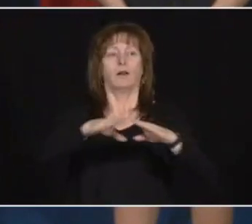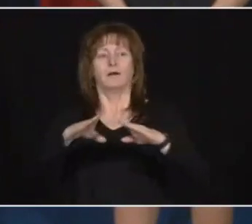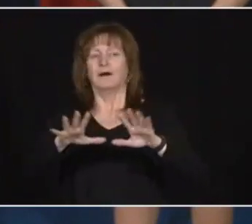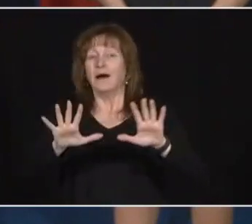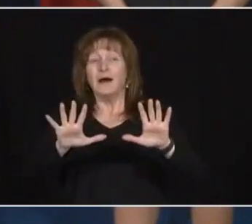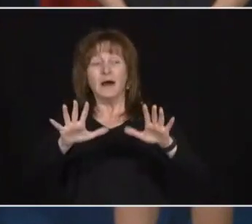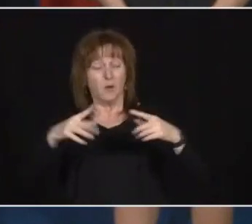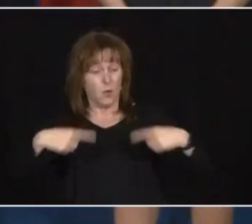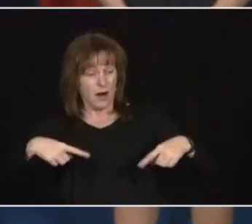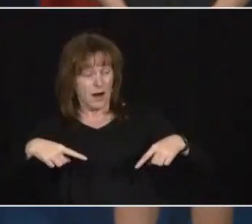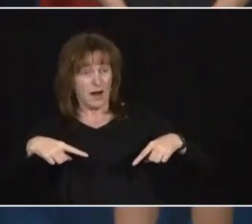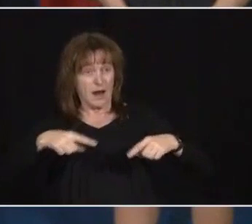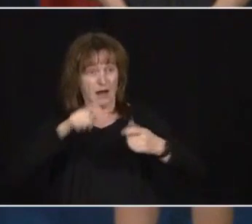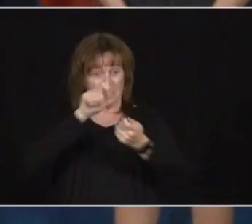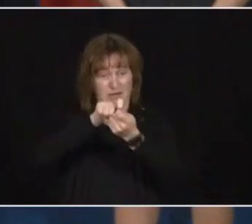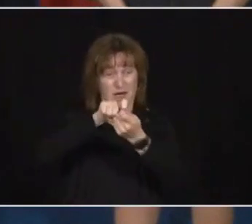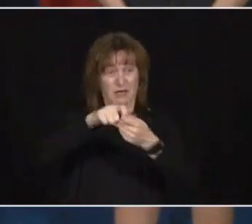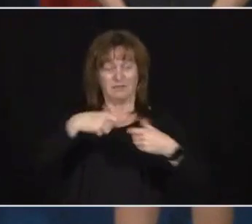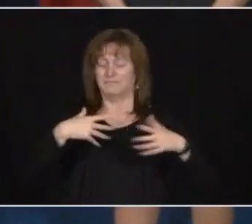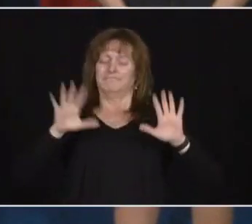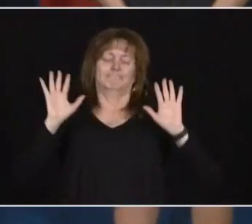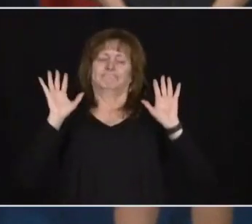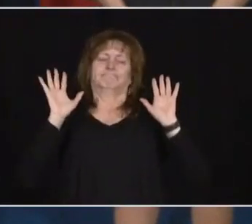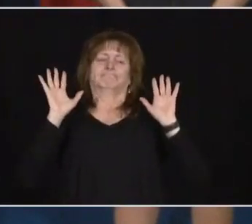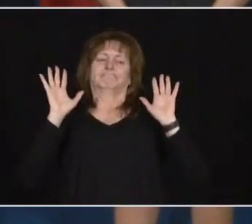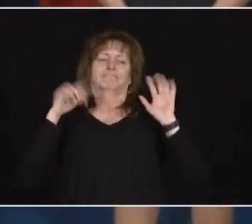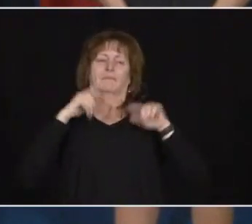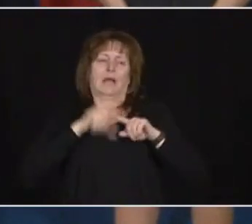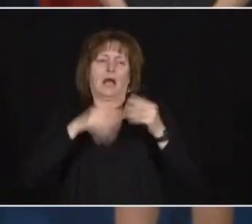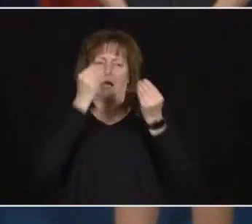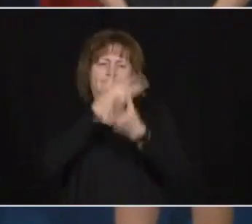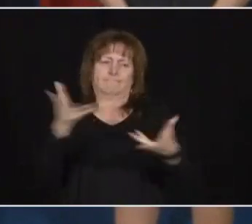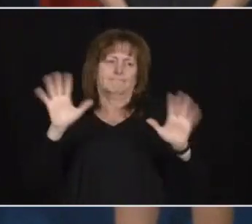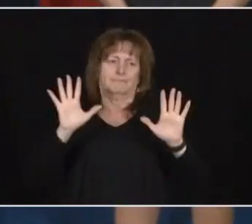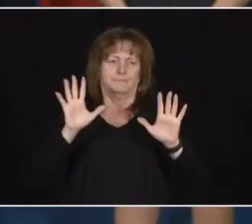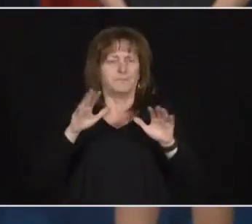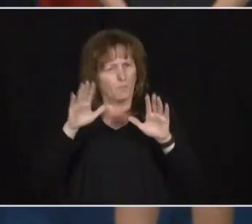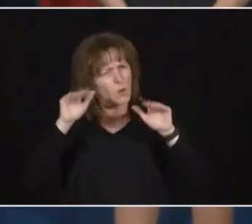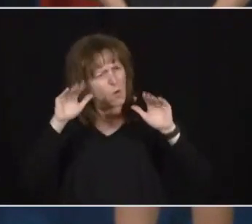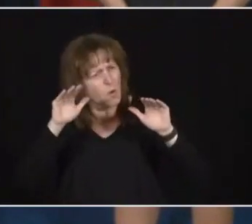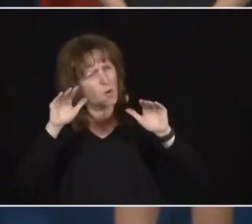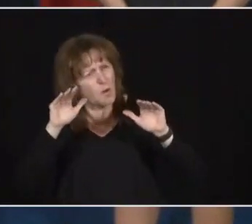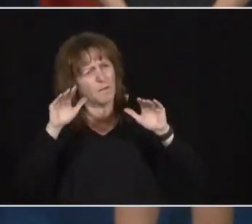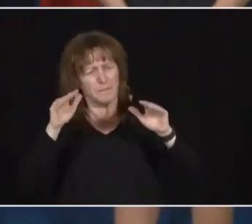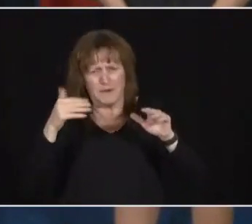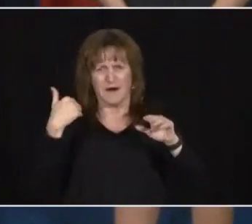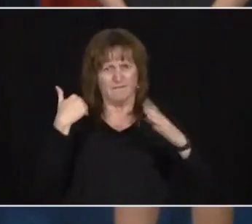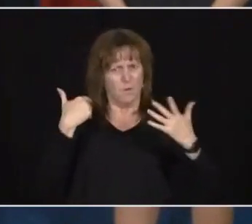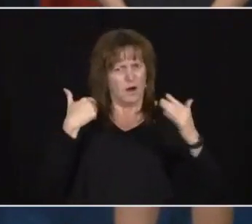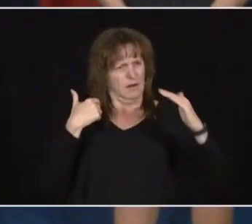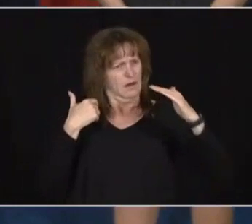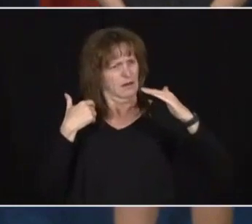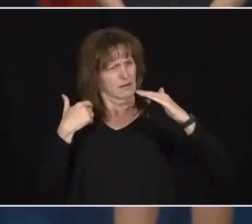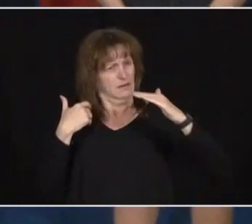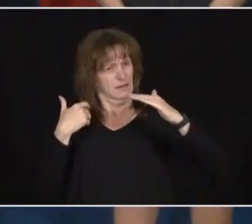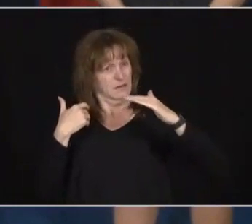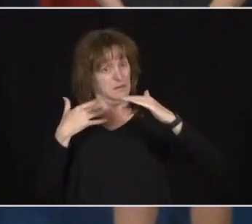give you is hope that we're getting closer, day after day, when we see positive trends going down, we'll